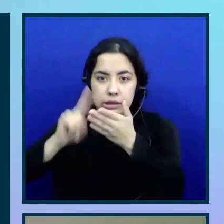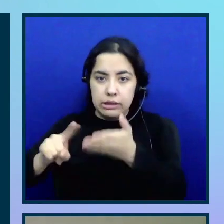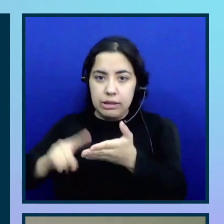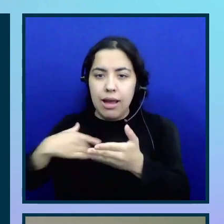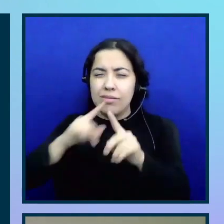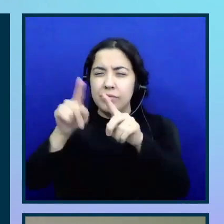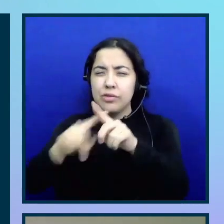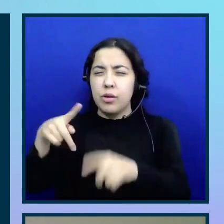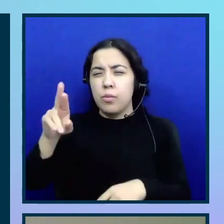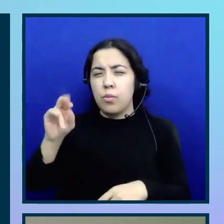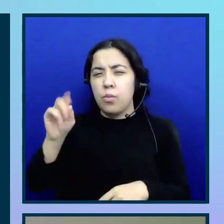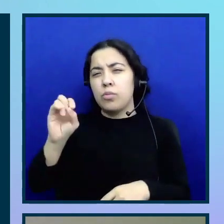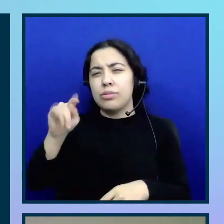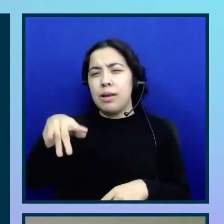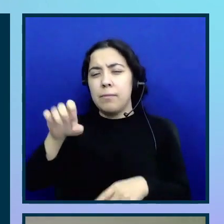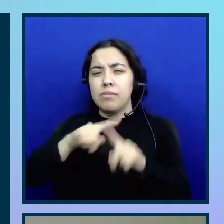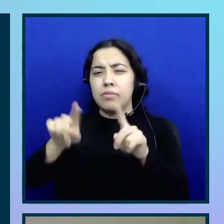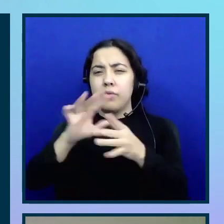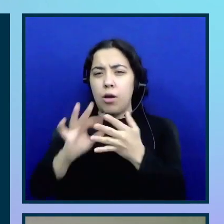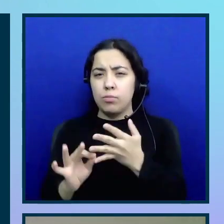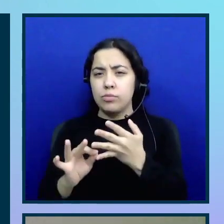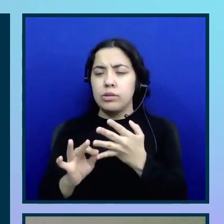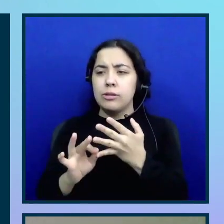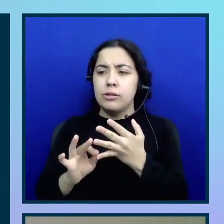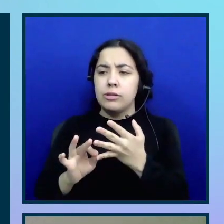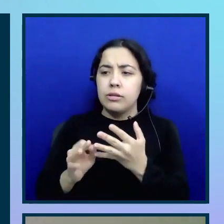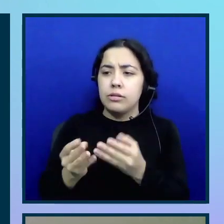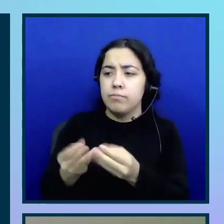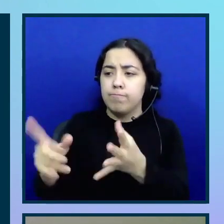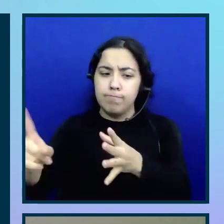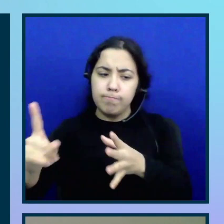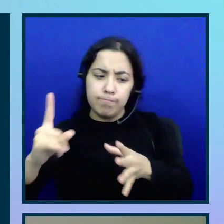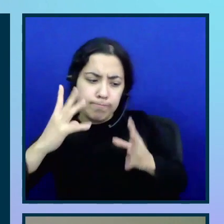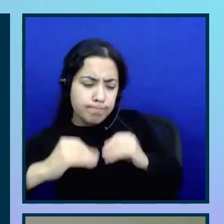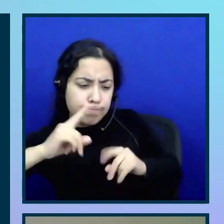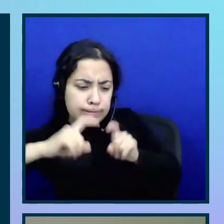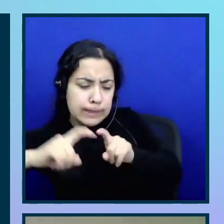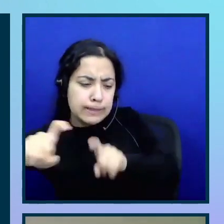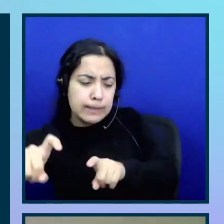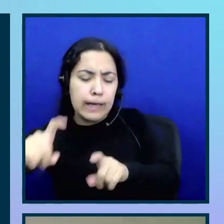of these different options and ran a study. If you can't do that, if you don't have the resources to do that,